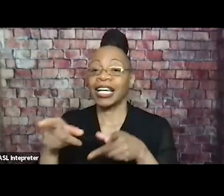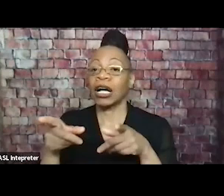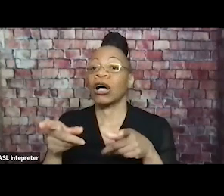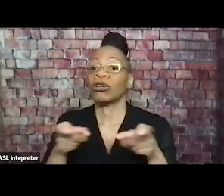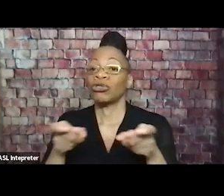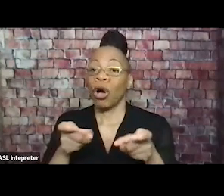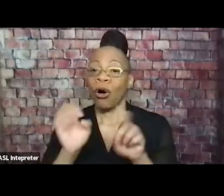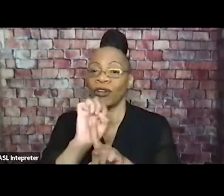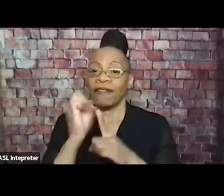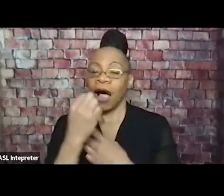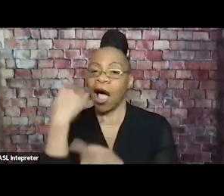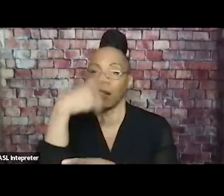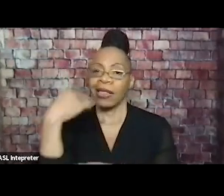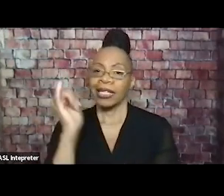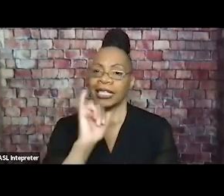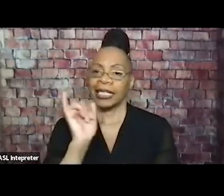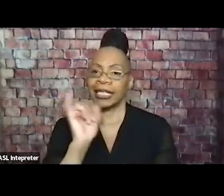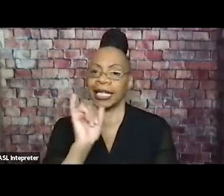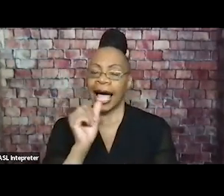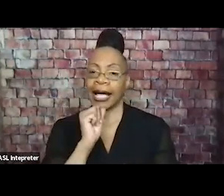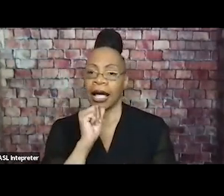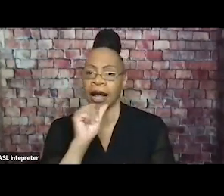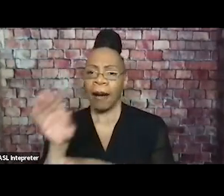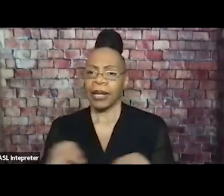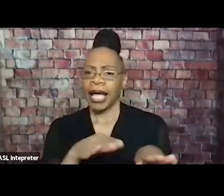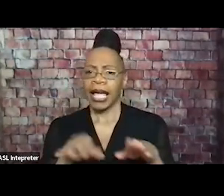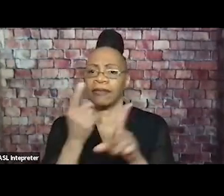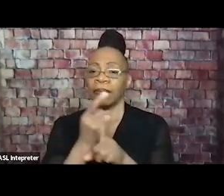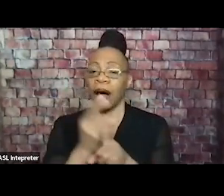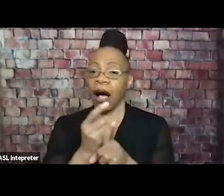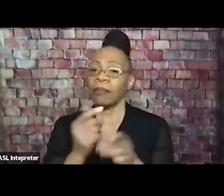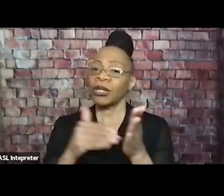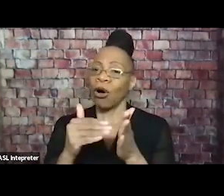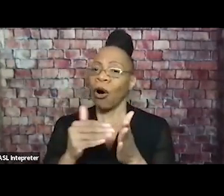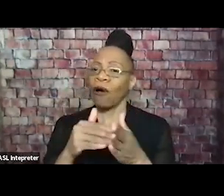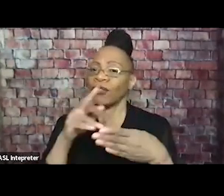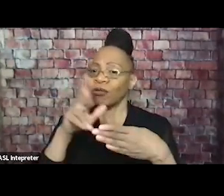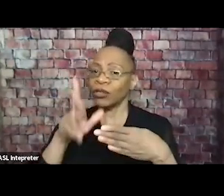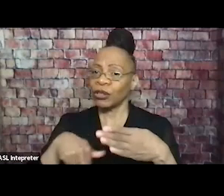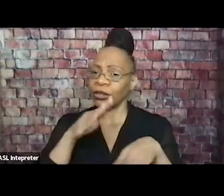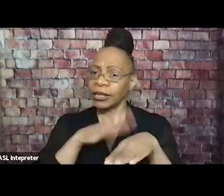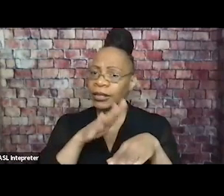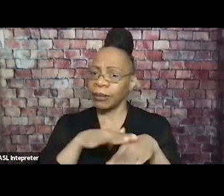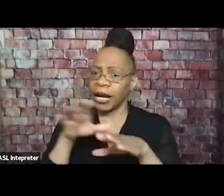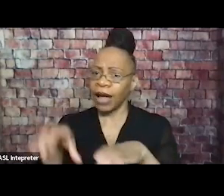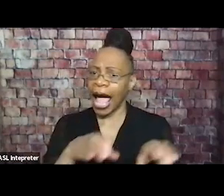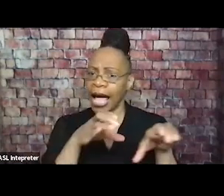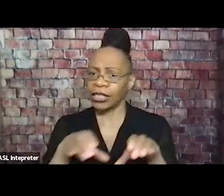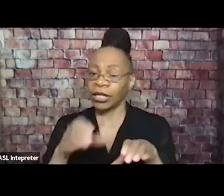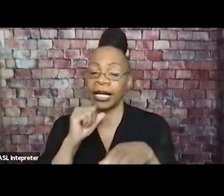and they often result in disciplinary action. So looking not only at the medical records,